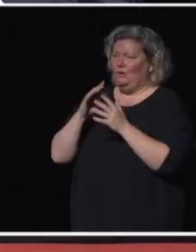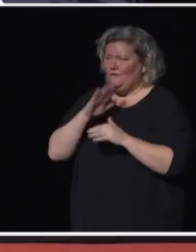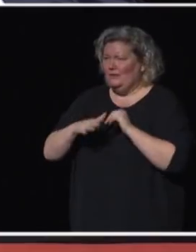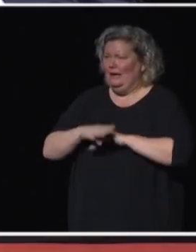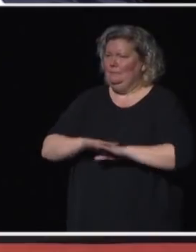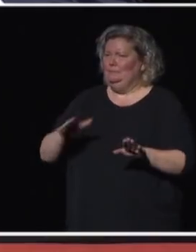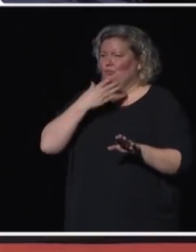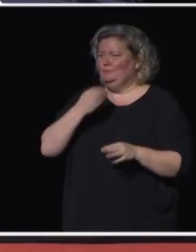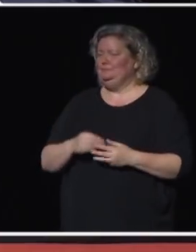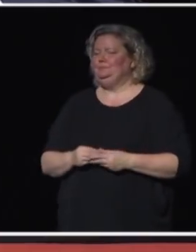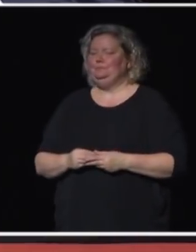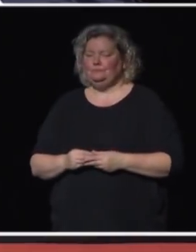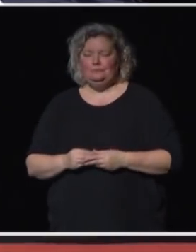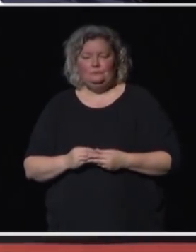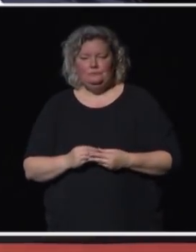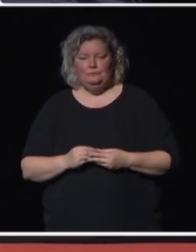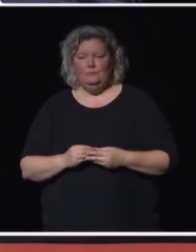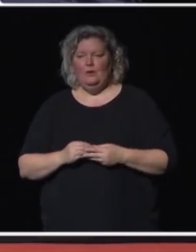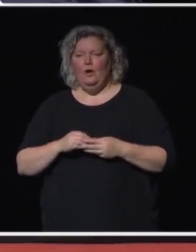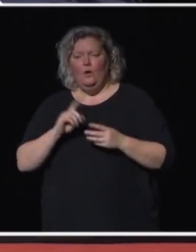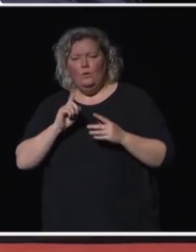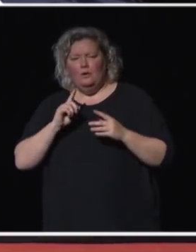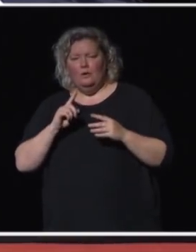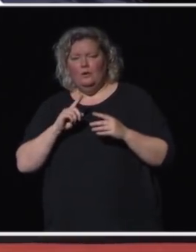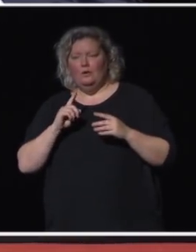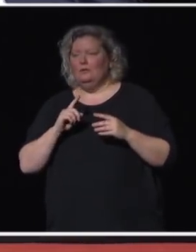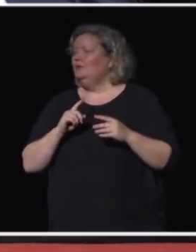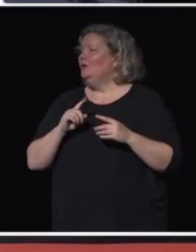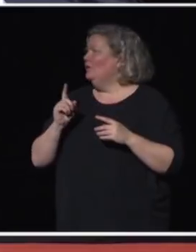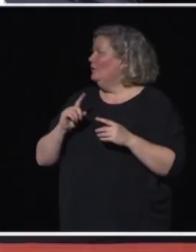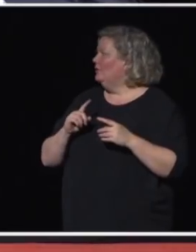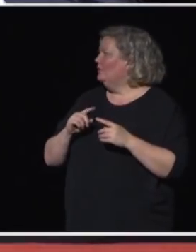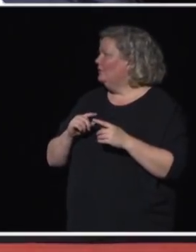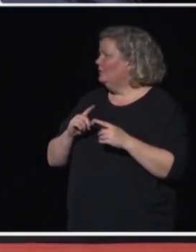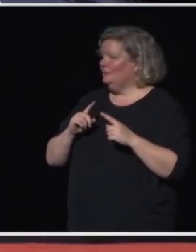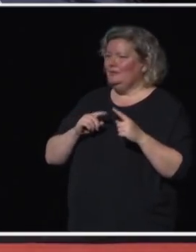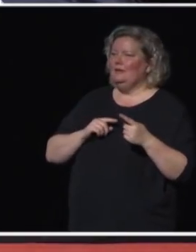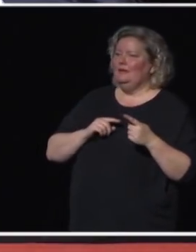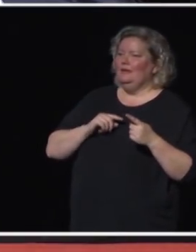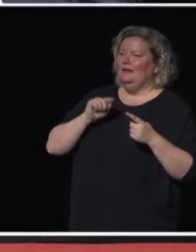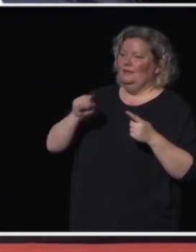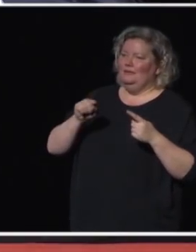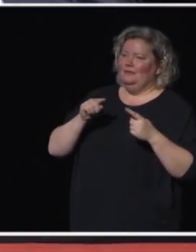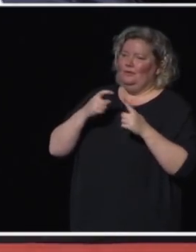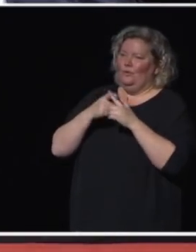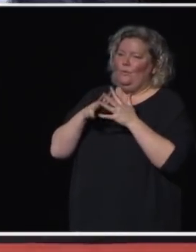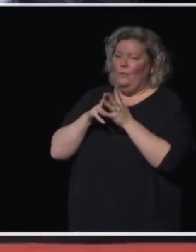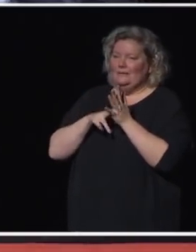Yeah. What about Kwanzaa? No, that was out too because that was for weak people who couldn't deal with the fact that they got no Christmas presents.